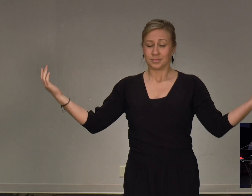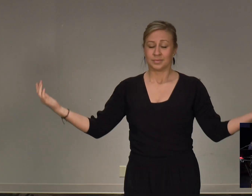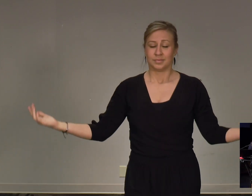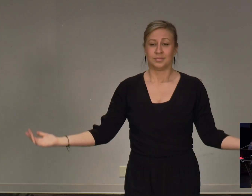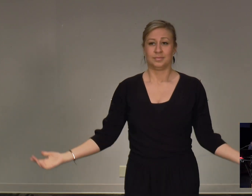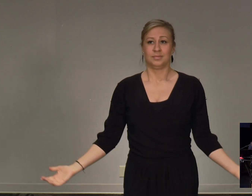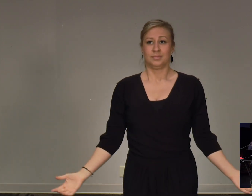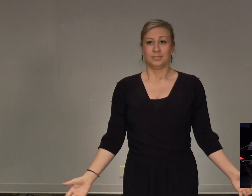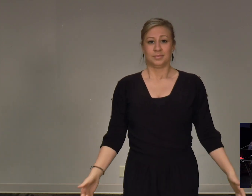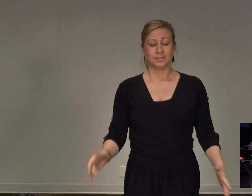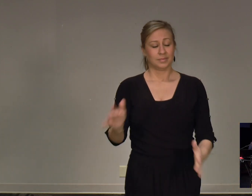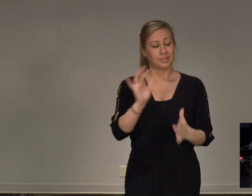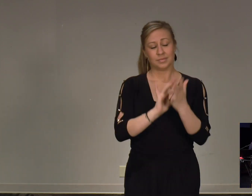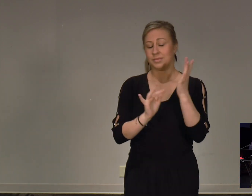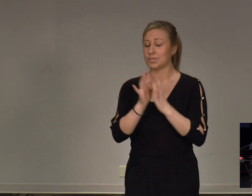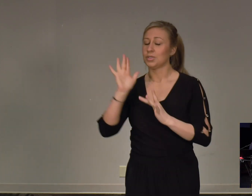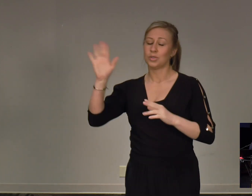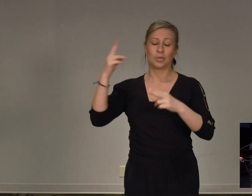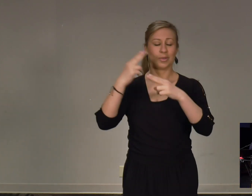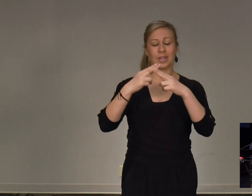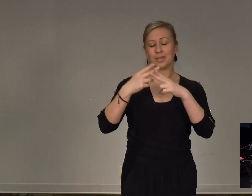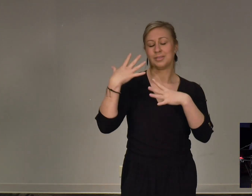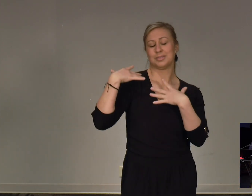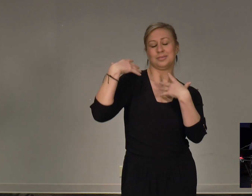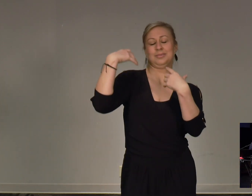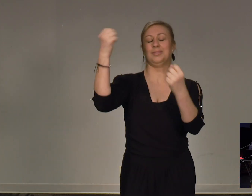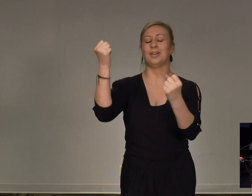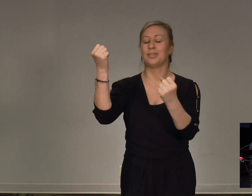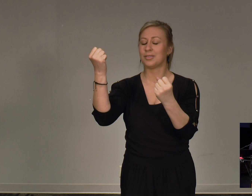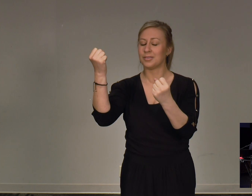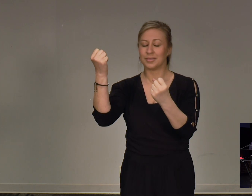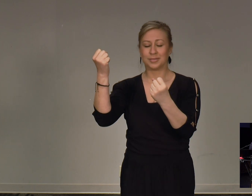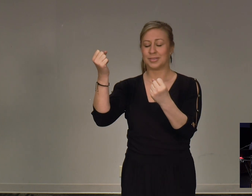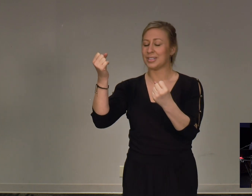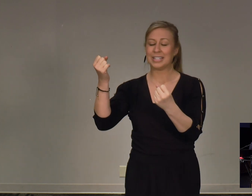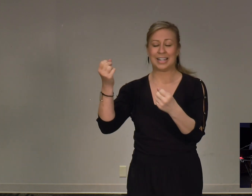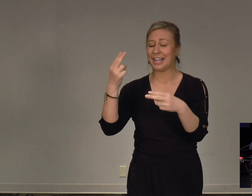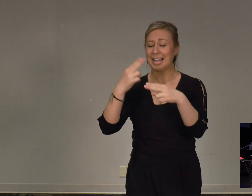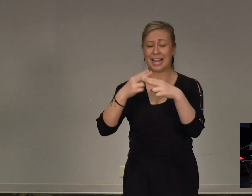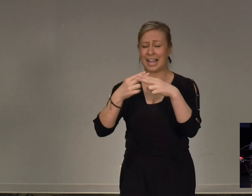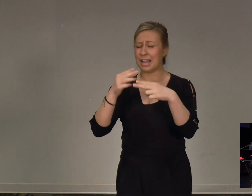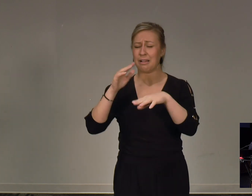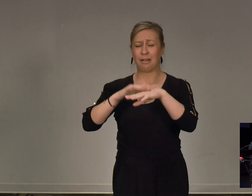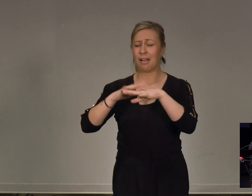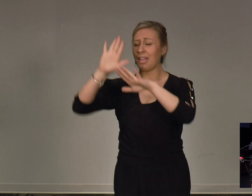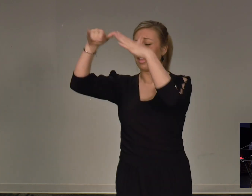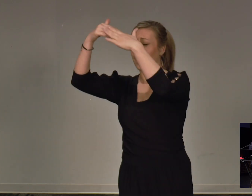Jesus, Your Name is powerful! There's no Name on heaven or on earth like Yours.